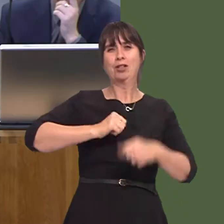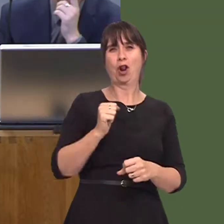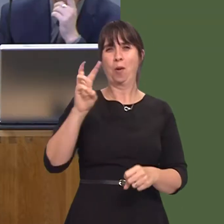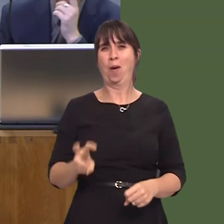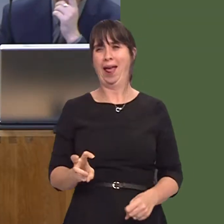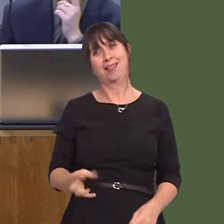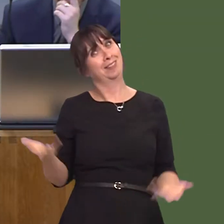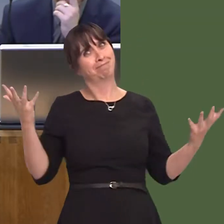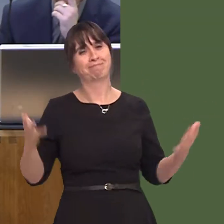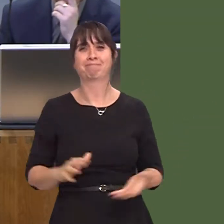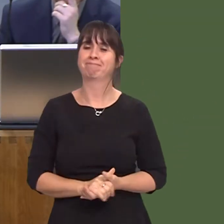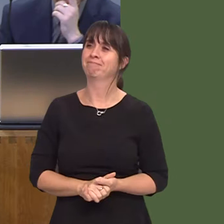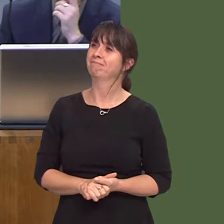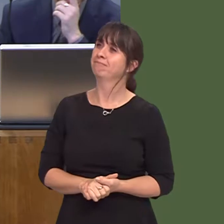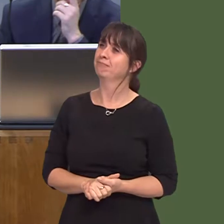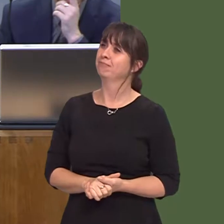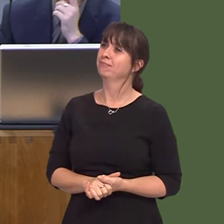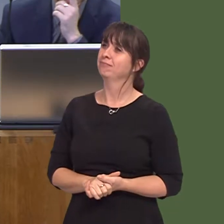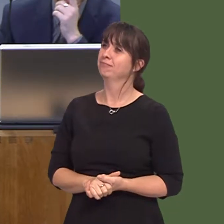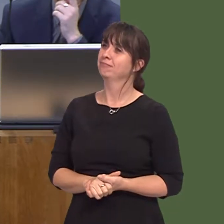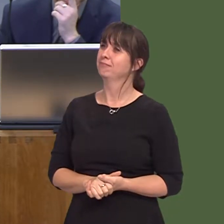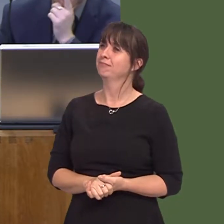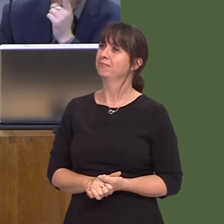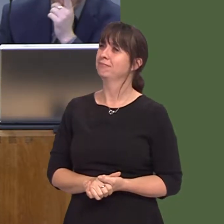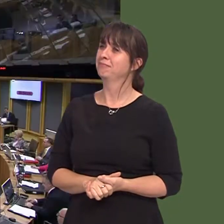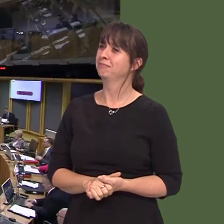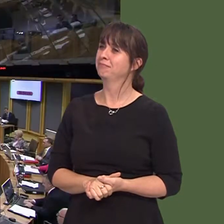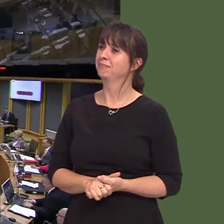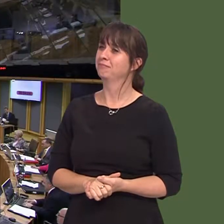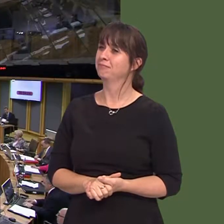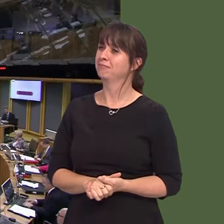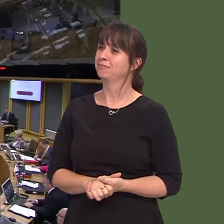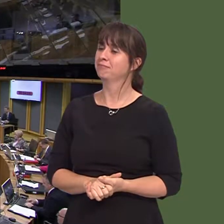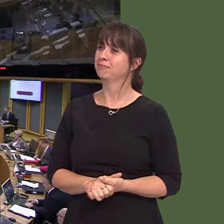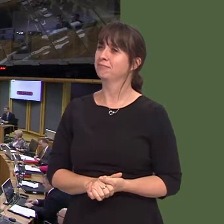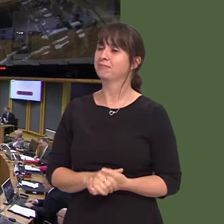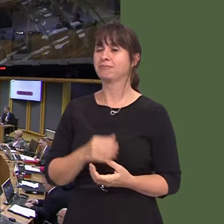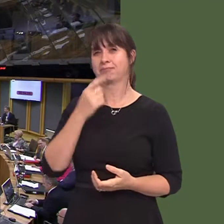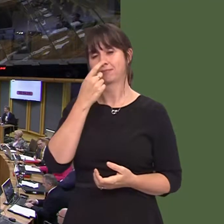Jenny Rathbone: One of the things thatís absolutely designed to undermine the Welsh